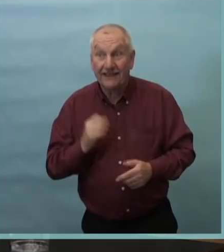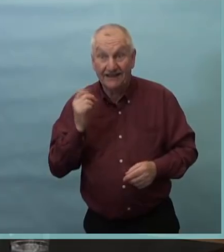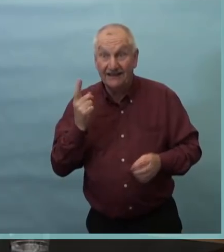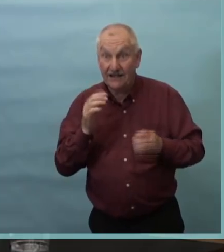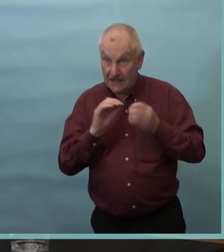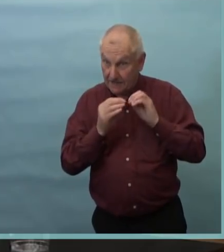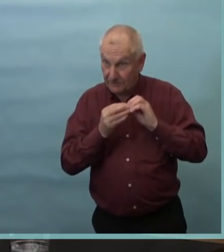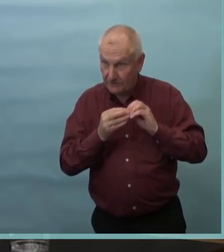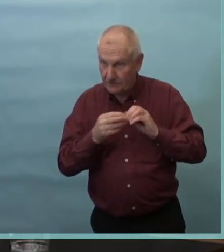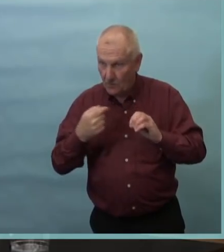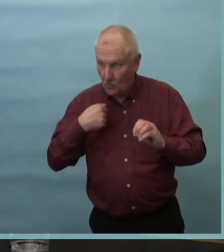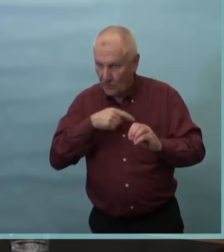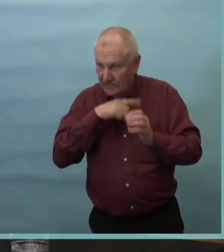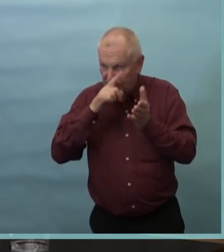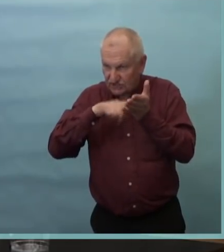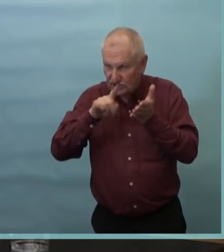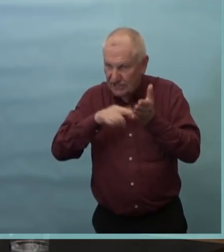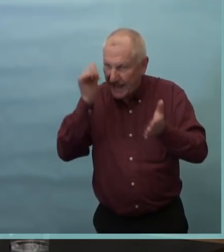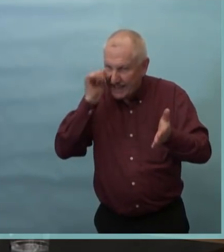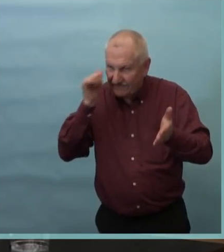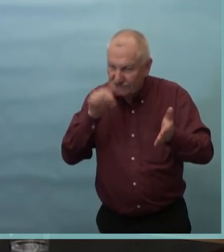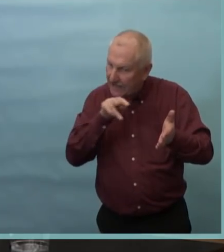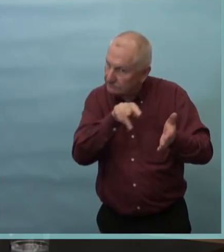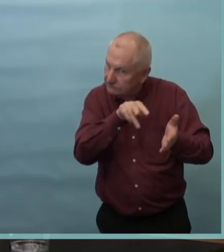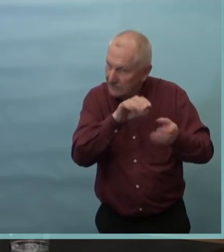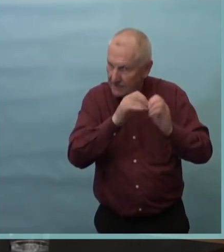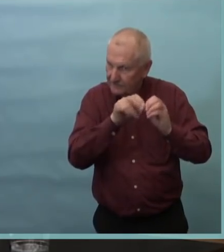those cases are they community based transmission are they based on known